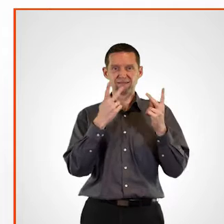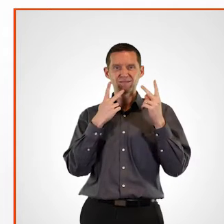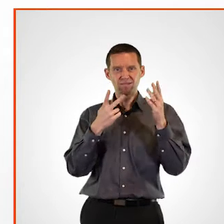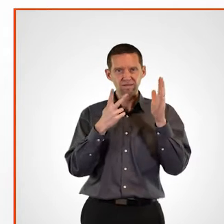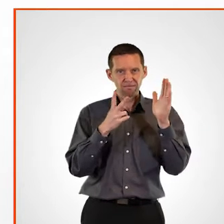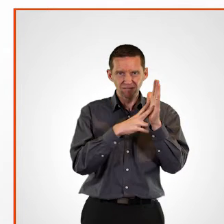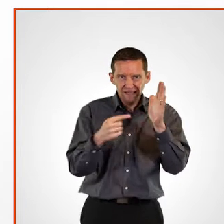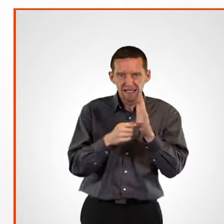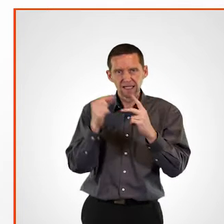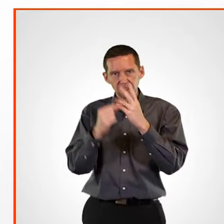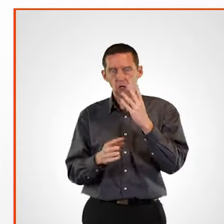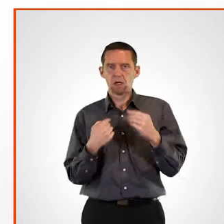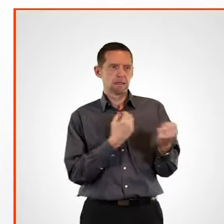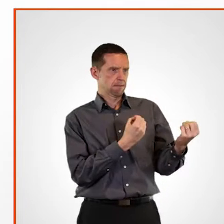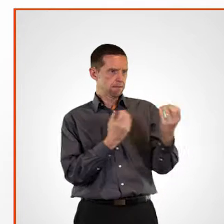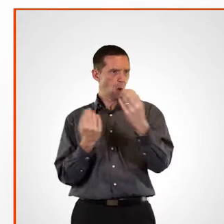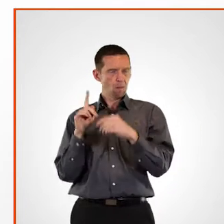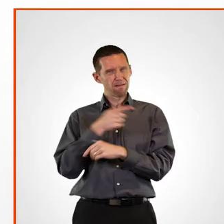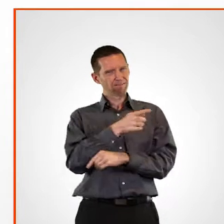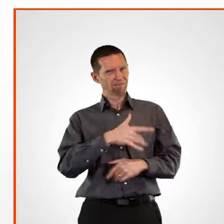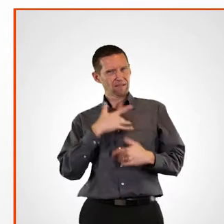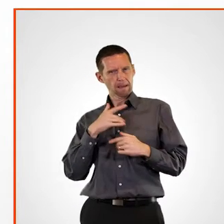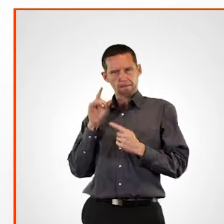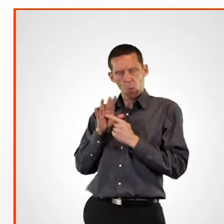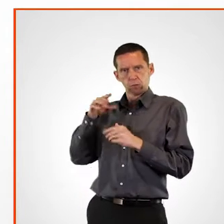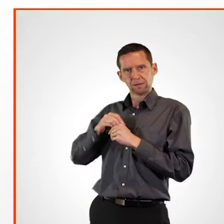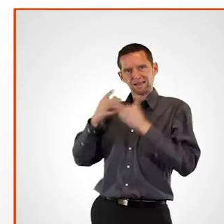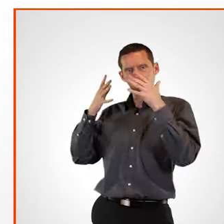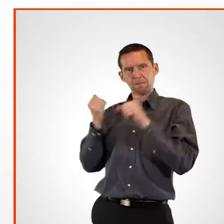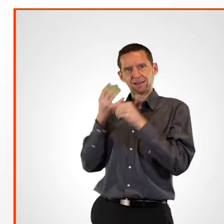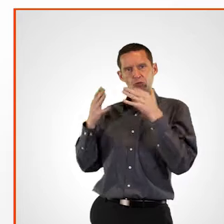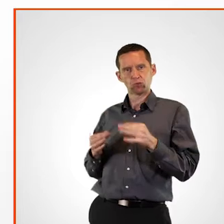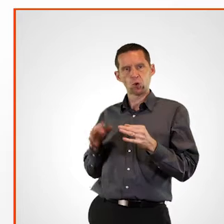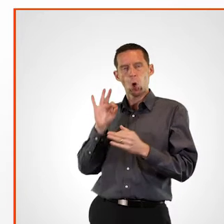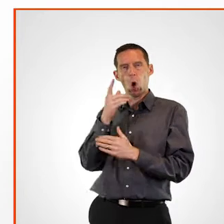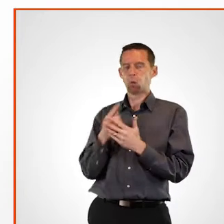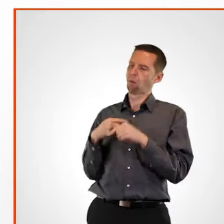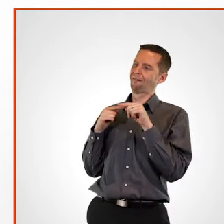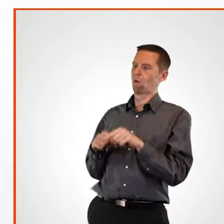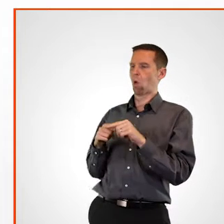And so they told us about the things that they considered to be important in decision making, not just measurable hearing on the audiogram,